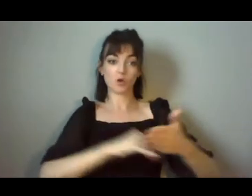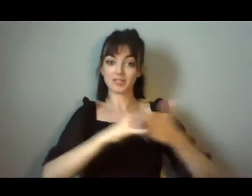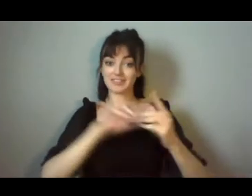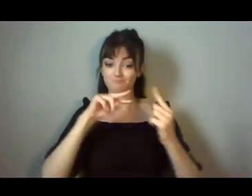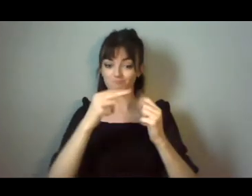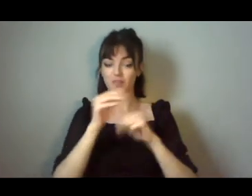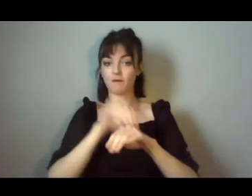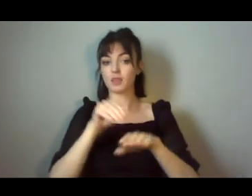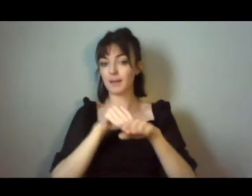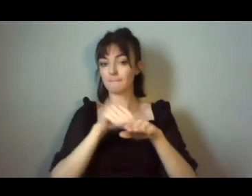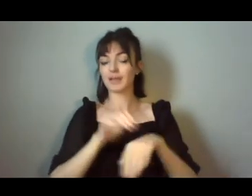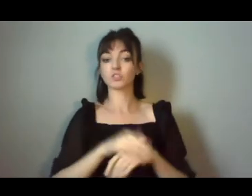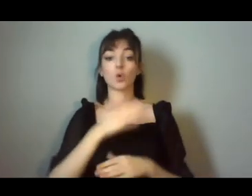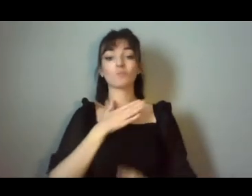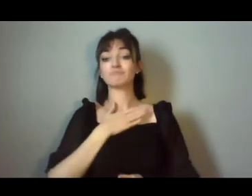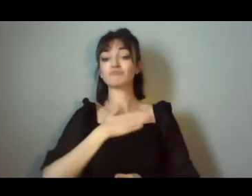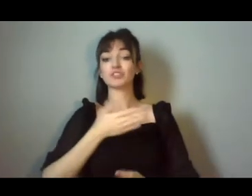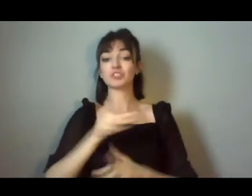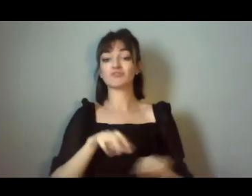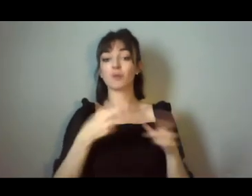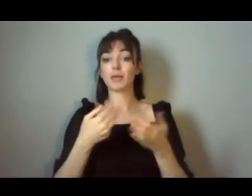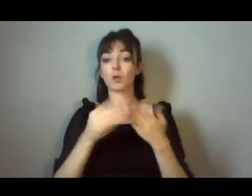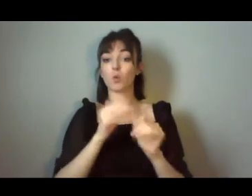really to echo what the other speakers have said about the different areas. I know we are going